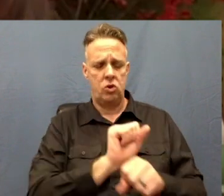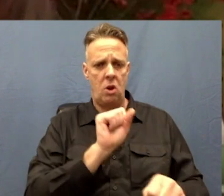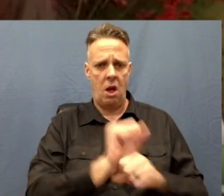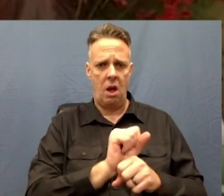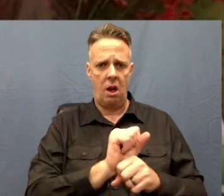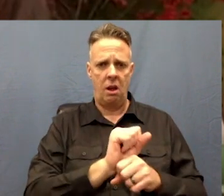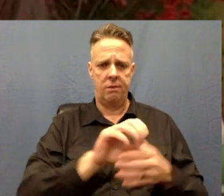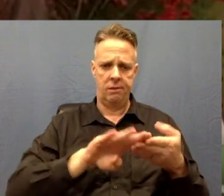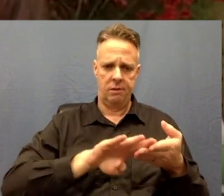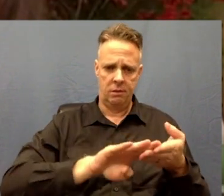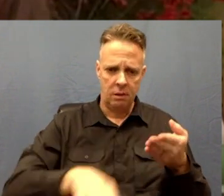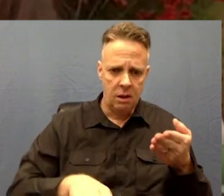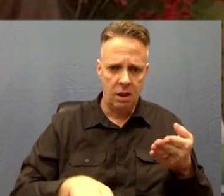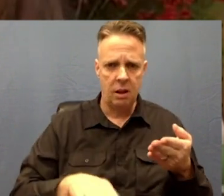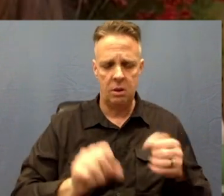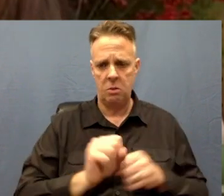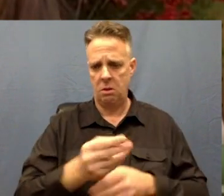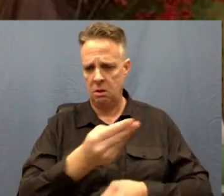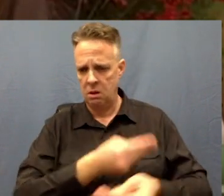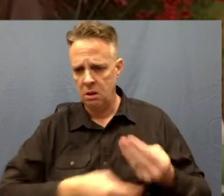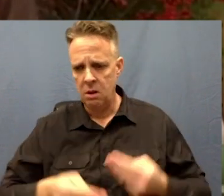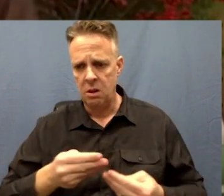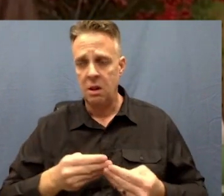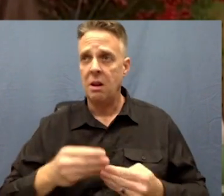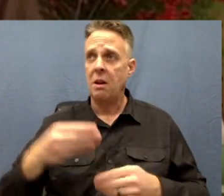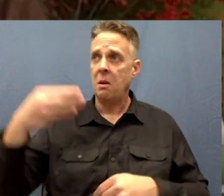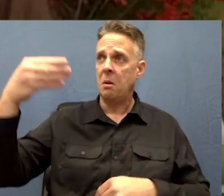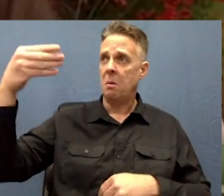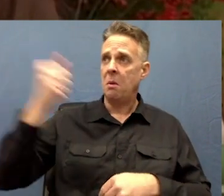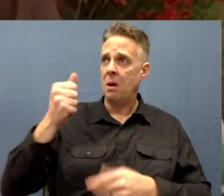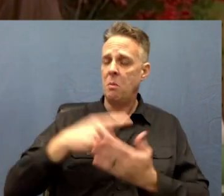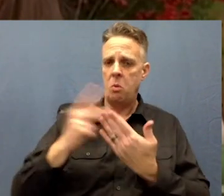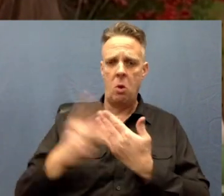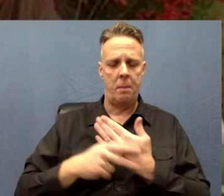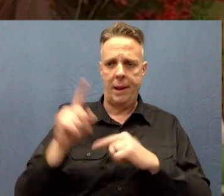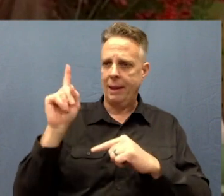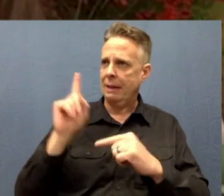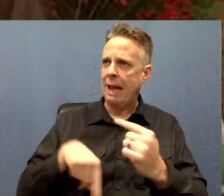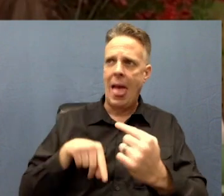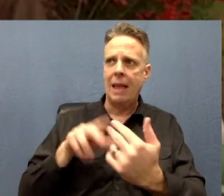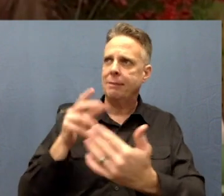OR INCOME DUE TO COVID-19 AND CANNOT ACCESS WAGE REPLACEMENT PROGRAMS. I SUPPORT ASSISTANCE FOR